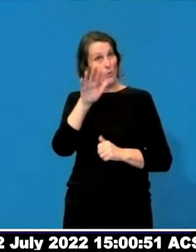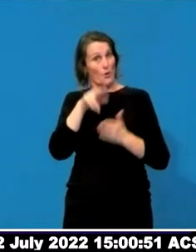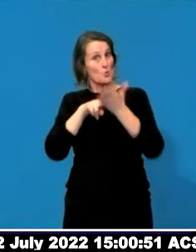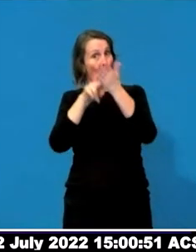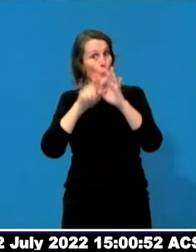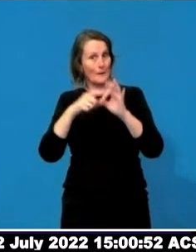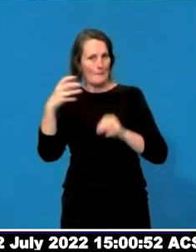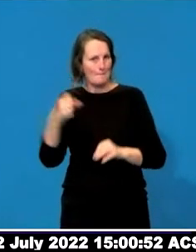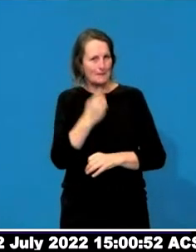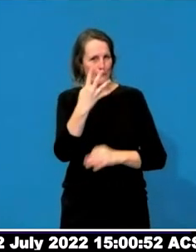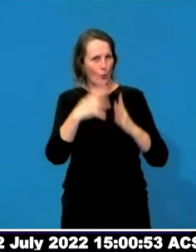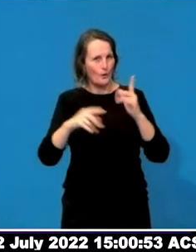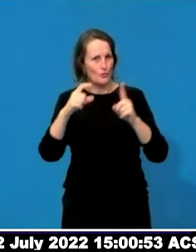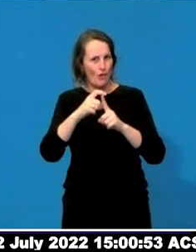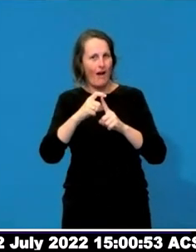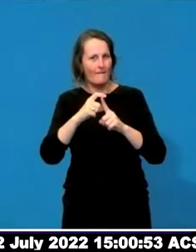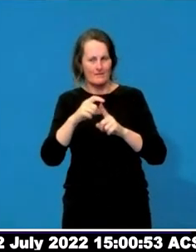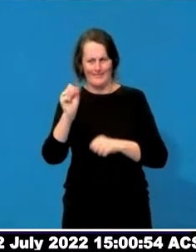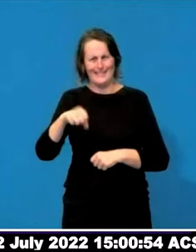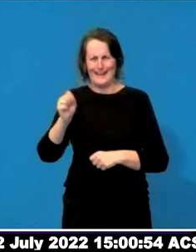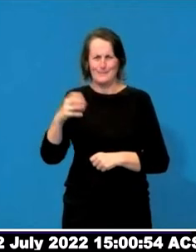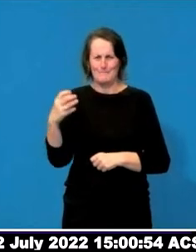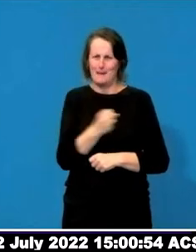Yes. And so has your experience been in your business